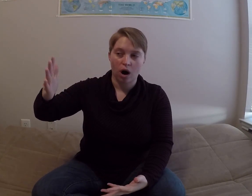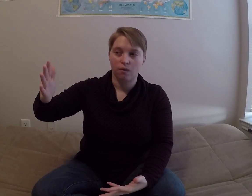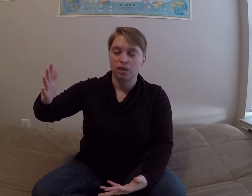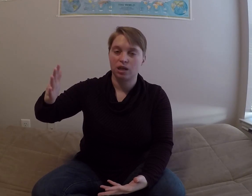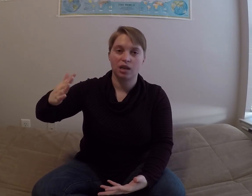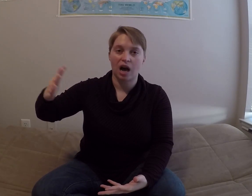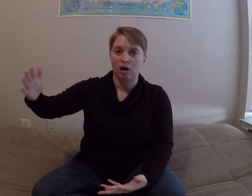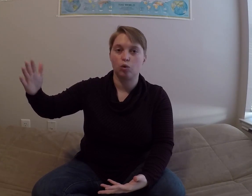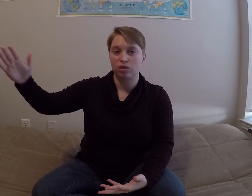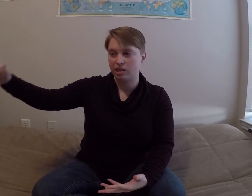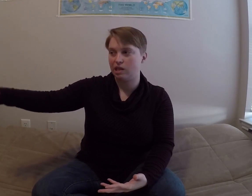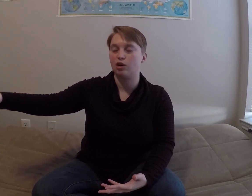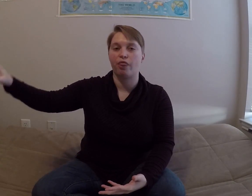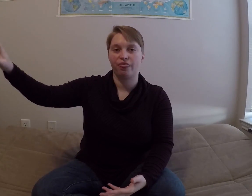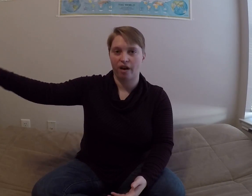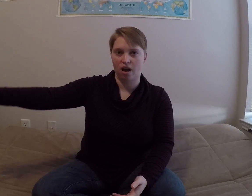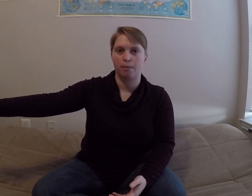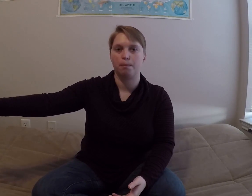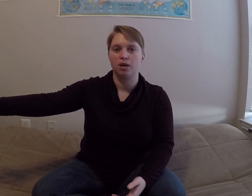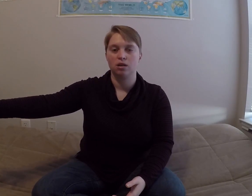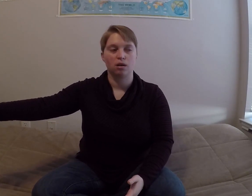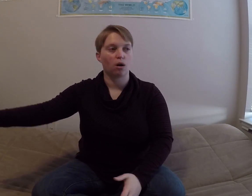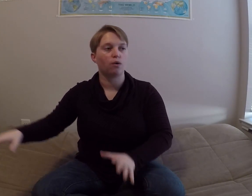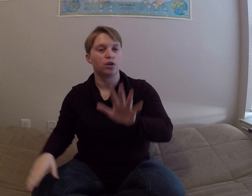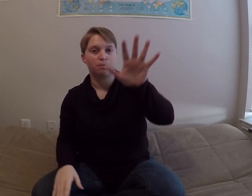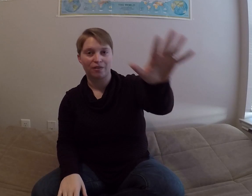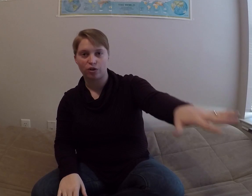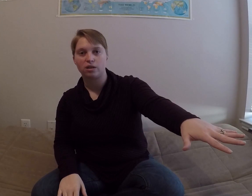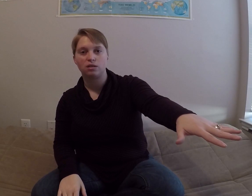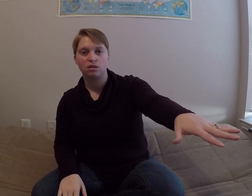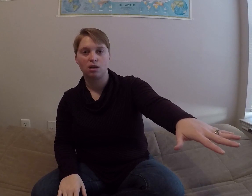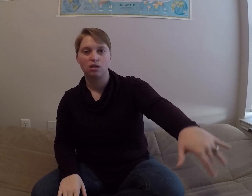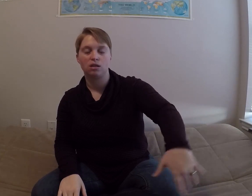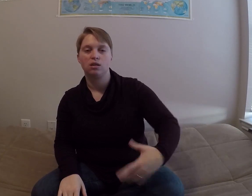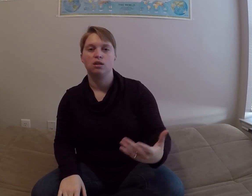obviously I will hear them over my friends.